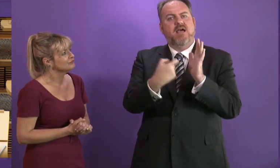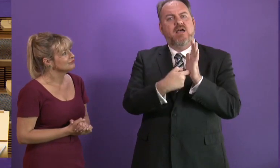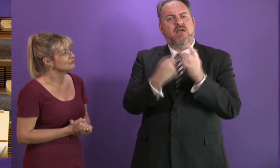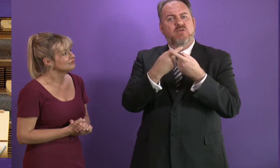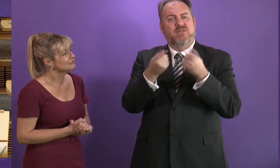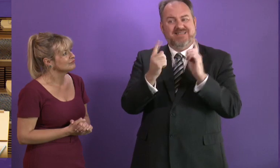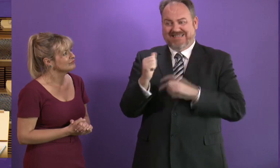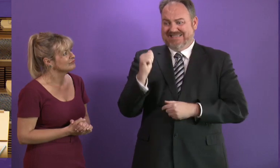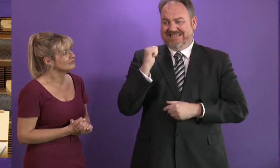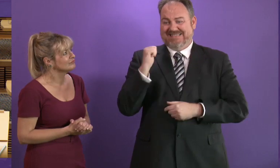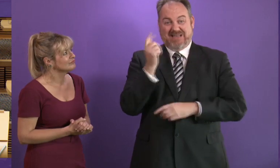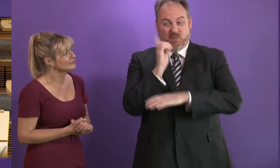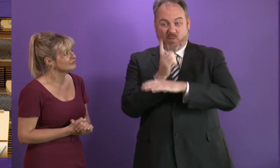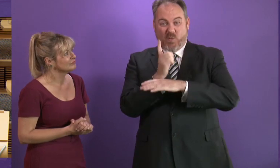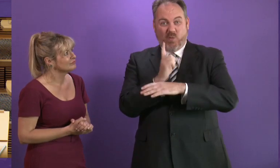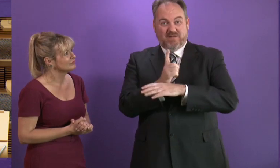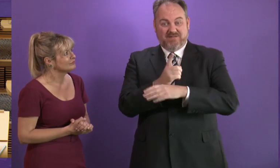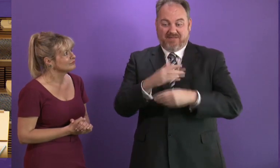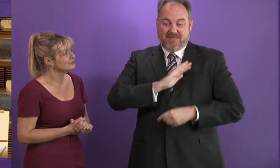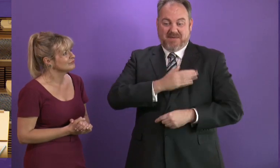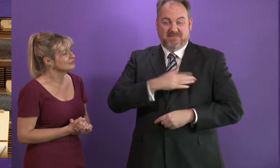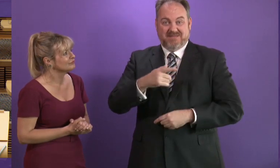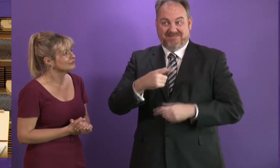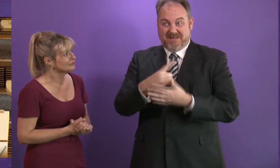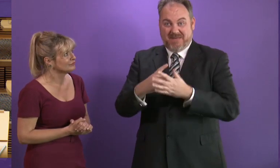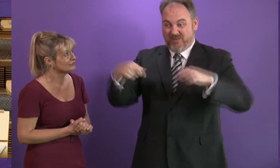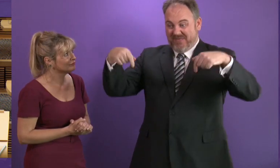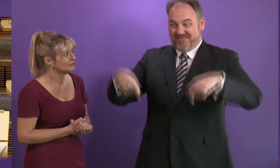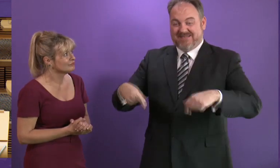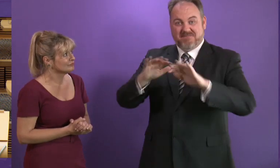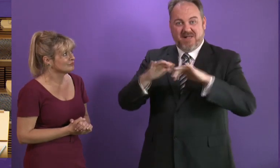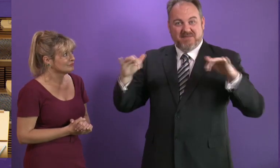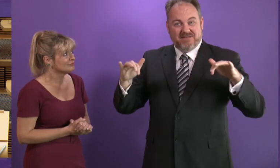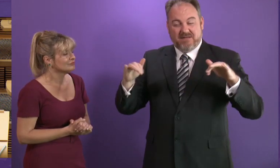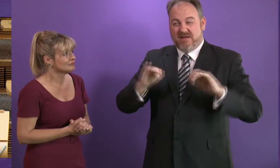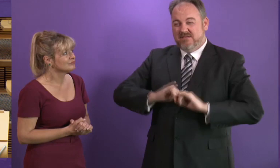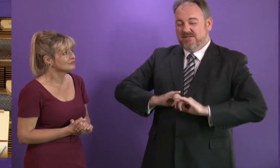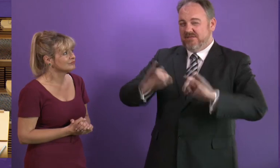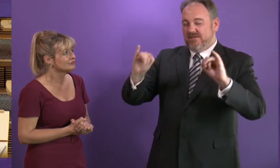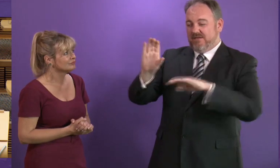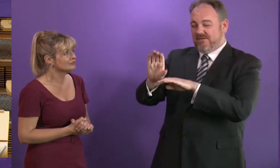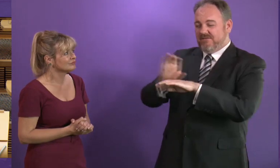Parliament that there are “severe funding challenges facing the sector”.